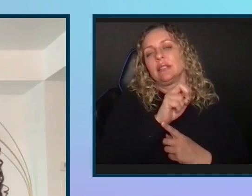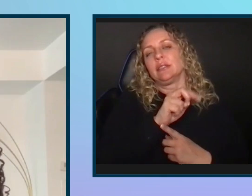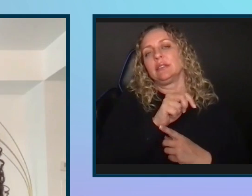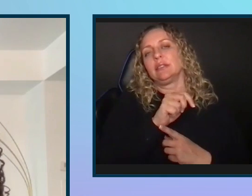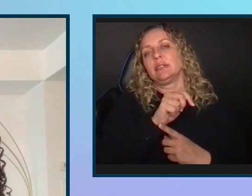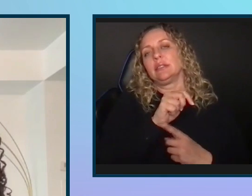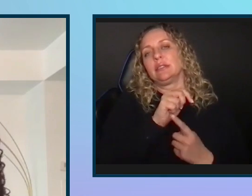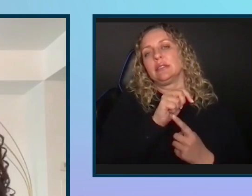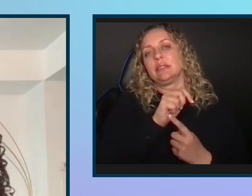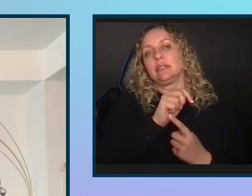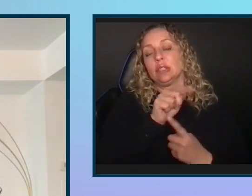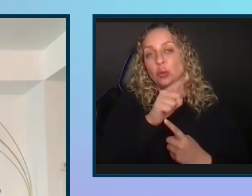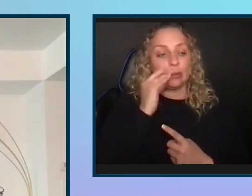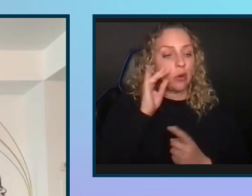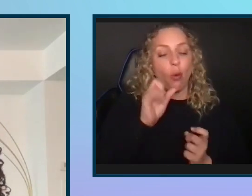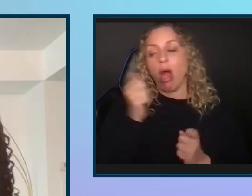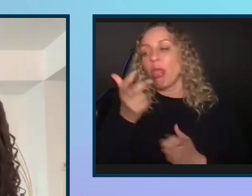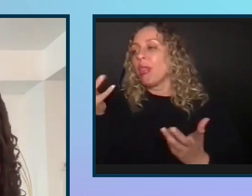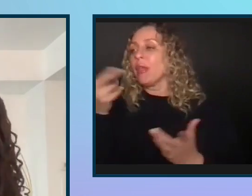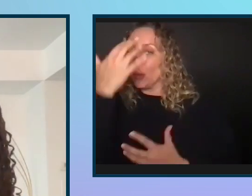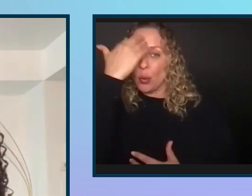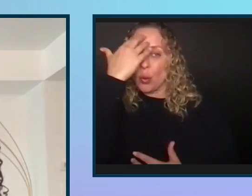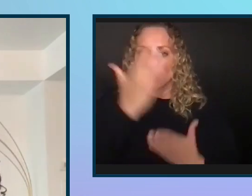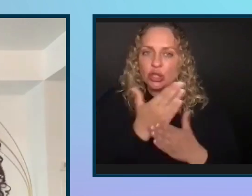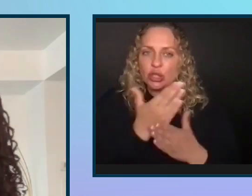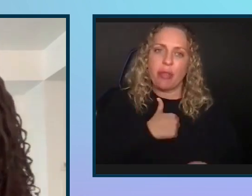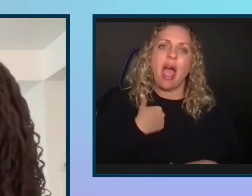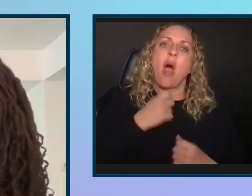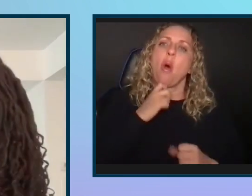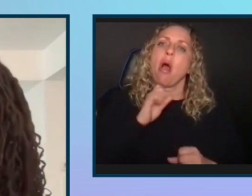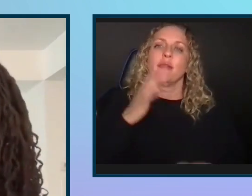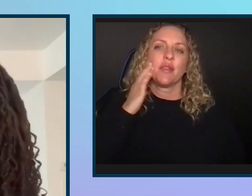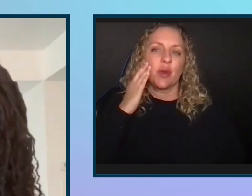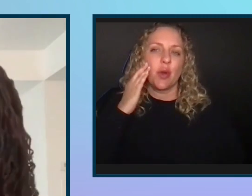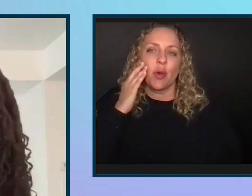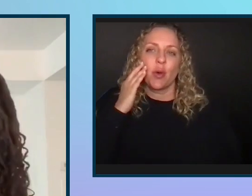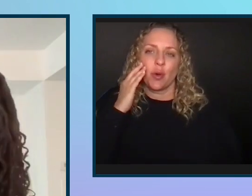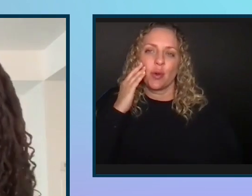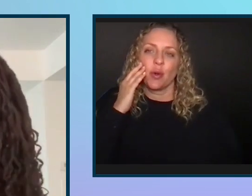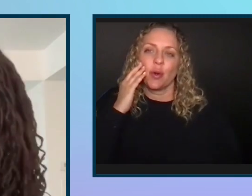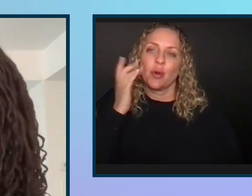like this that's accessible, like please share with us, I would also love to know. Yeah it's surprisingly difficult